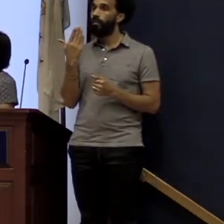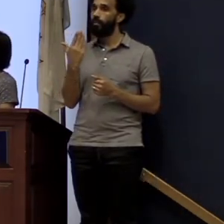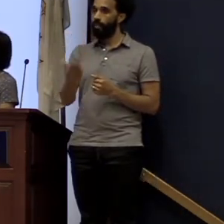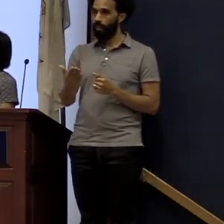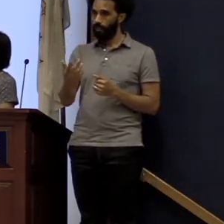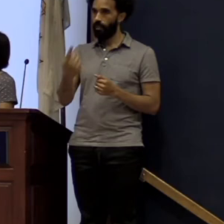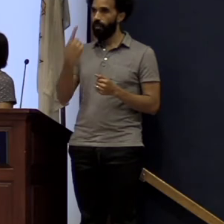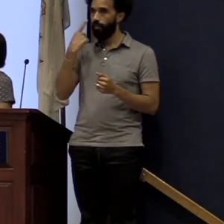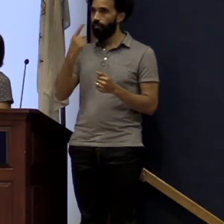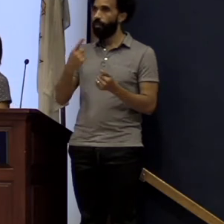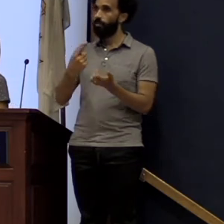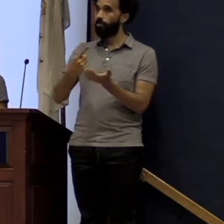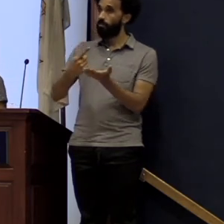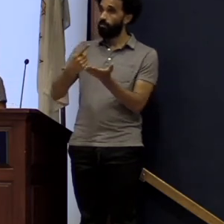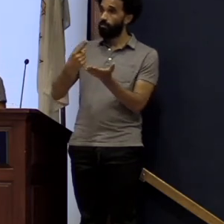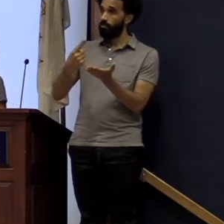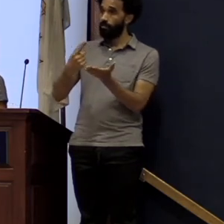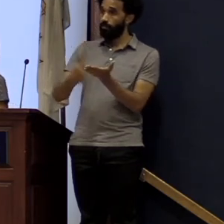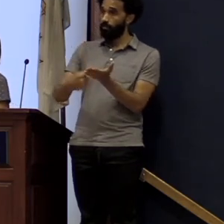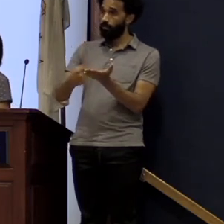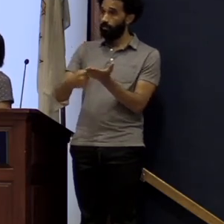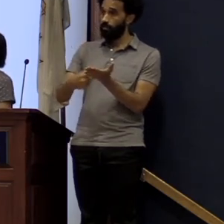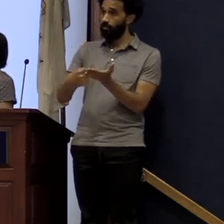Which also is a way to break these barriers